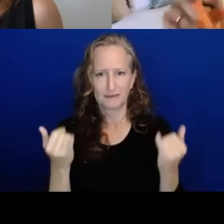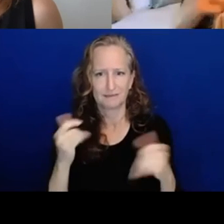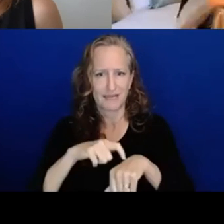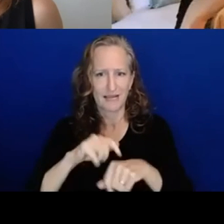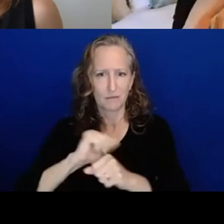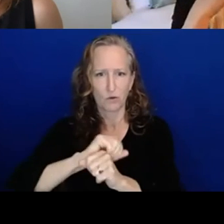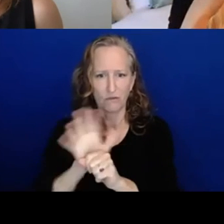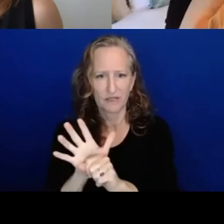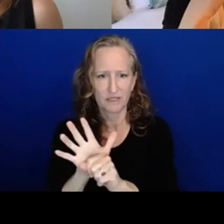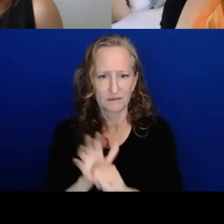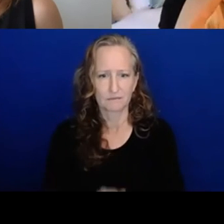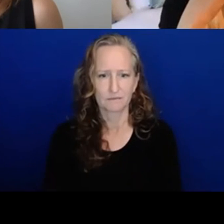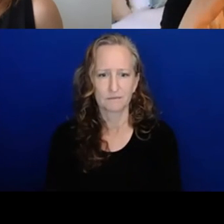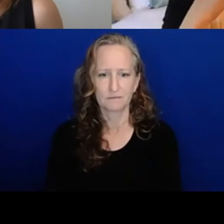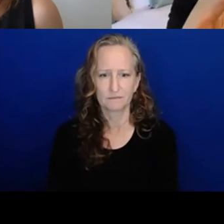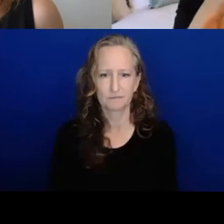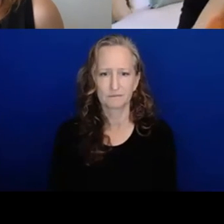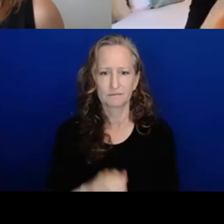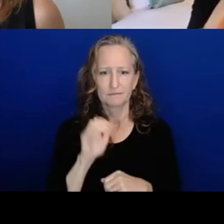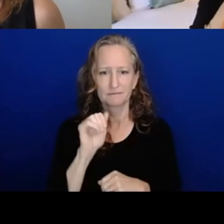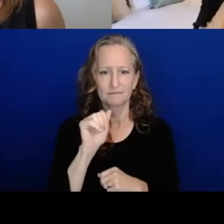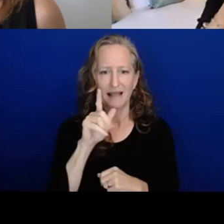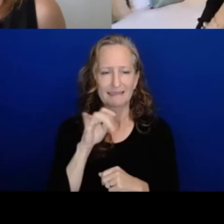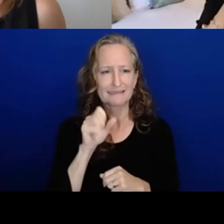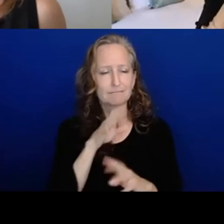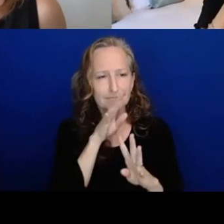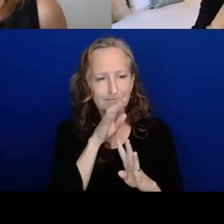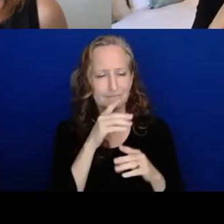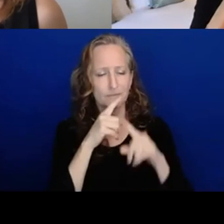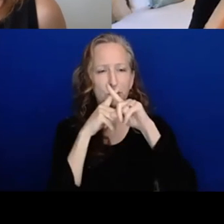You're on mute, Alexis. Oh, sorry. Thanks, Katelin. Well, obviously,